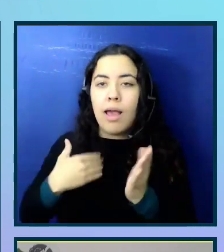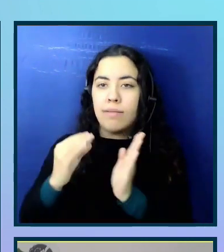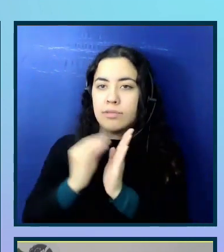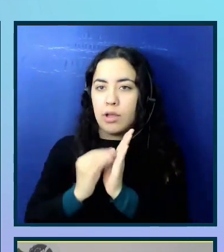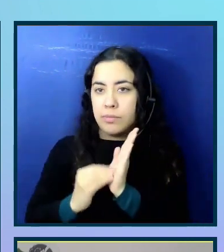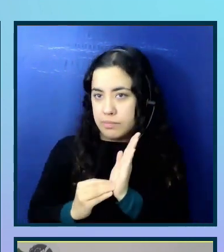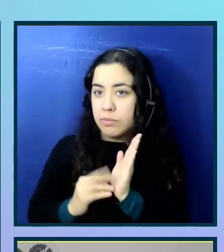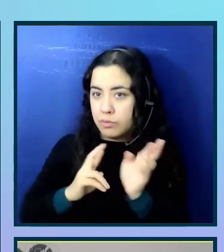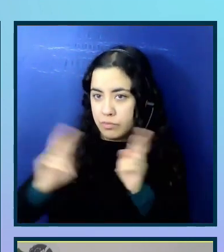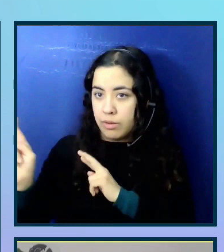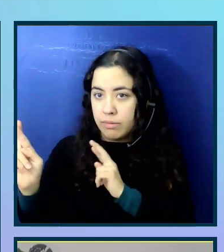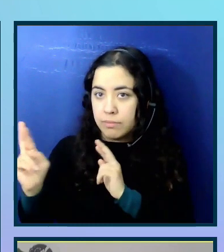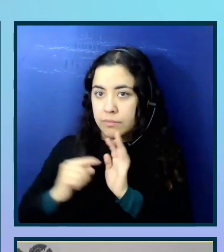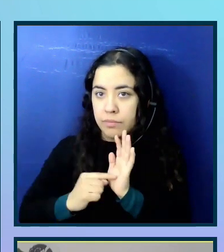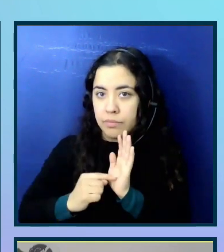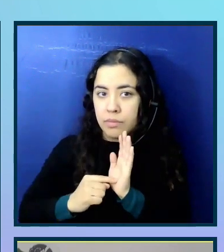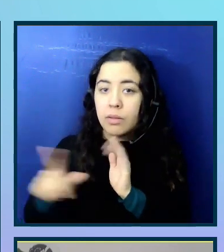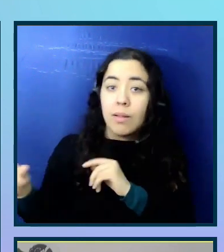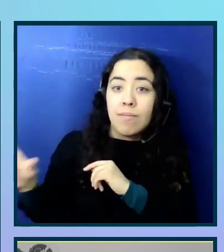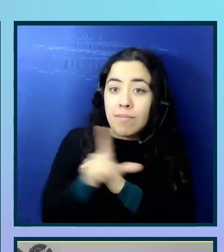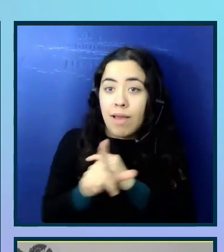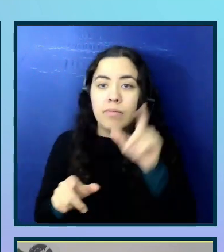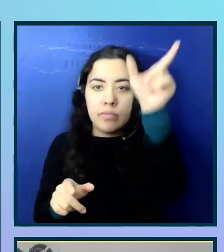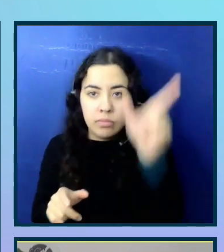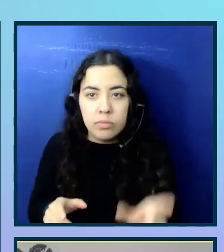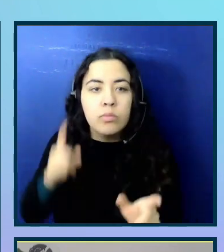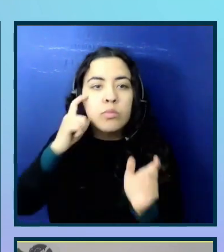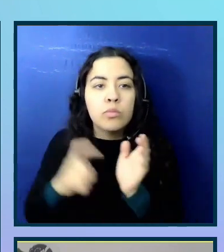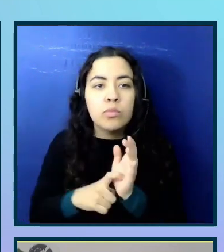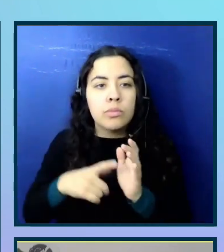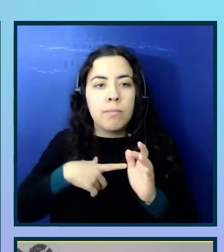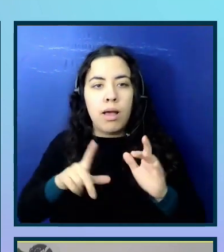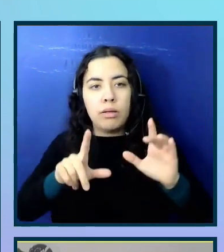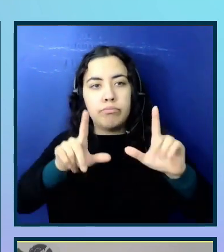So on the left here, I have a screenshot from my WCAG for designers from my own gallery.